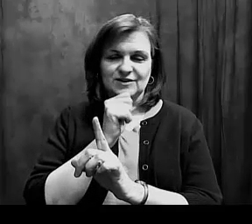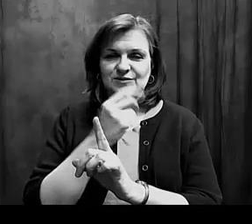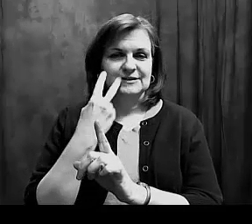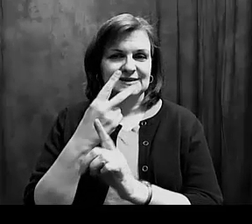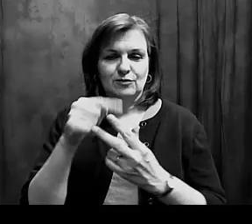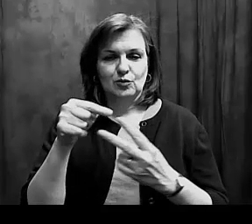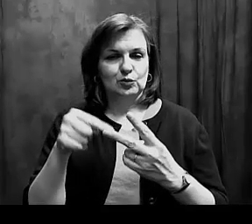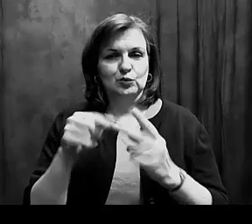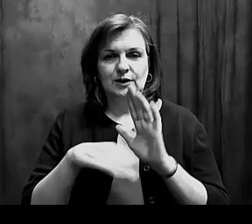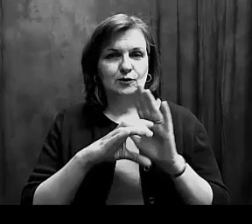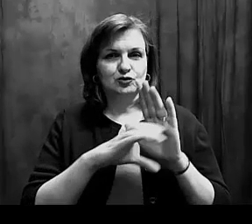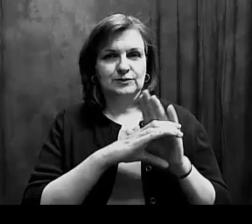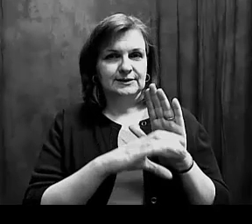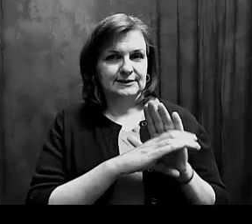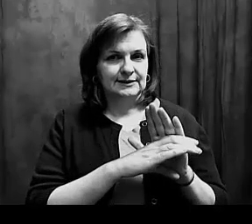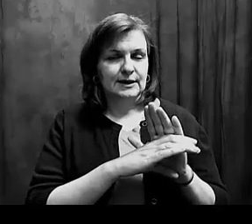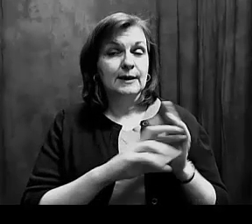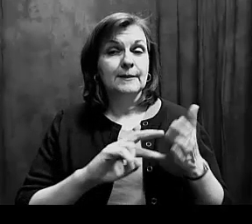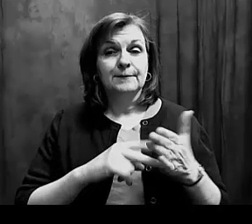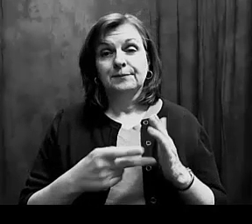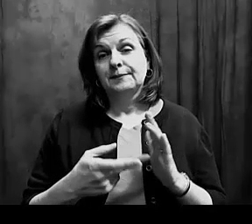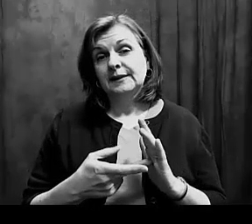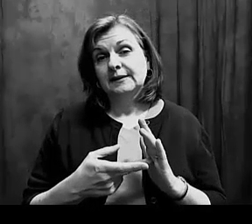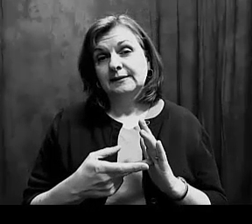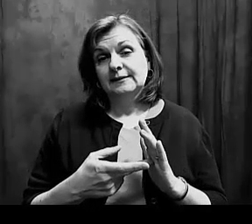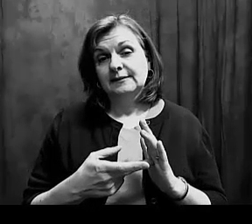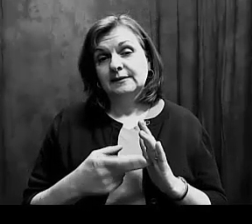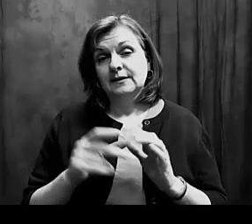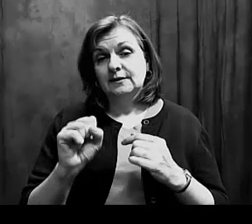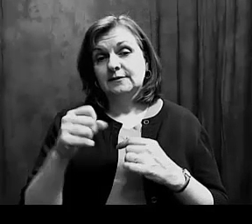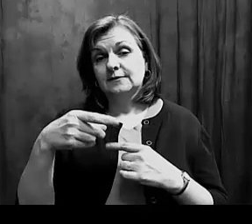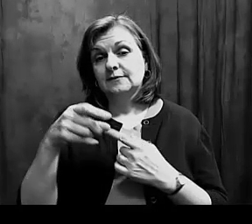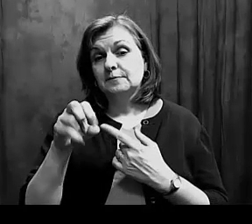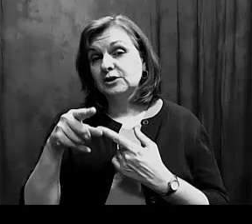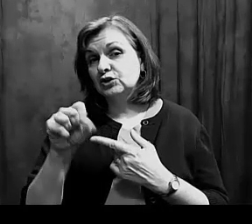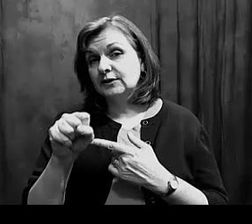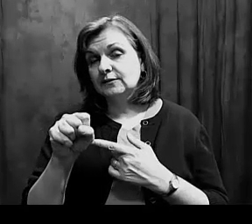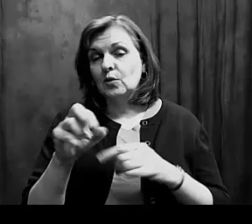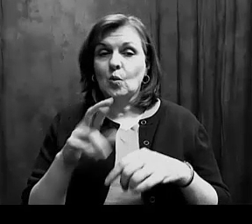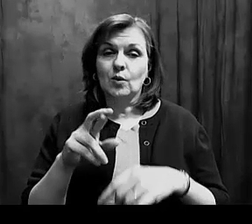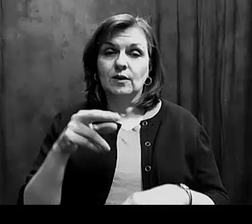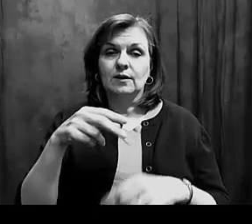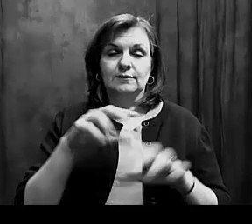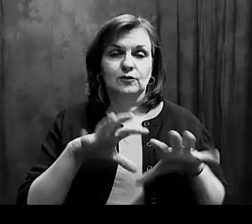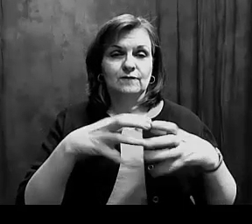any of those derived characters meaning that sponges or Porifera